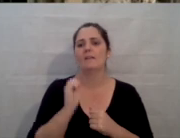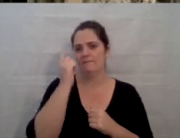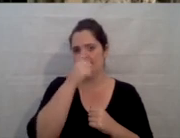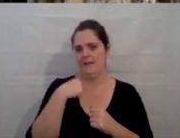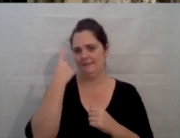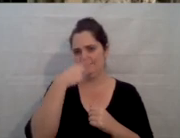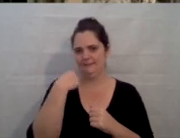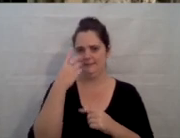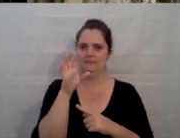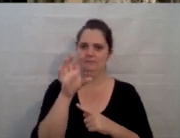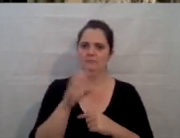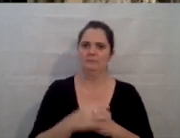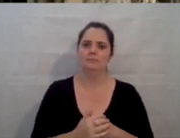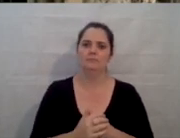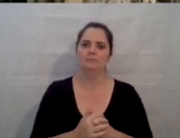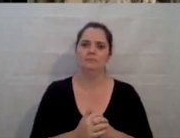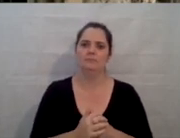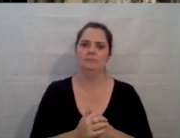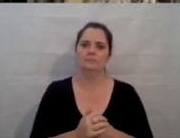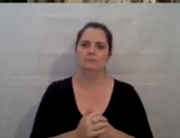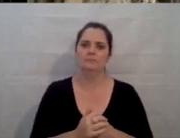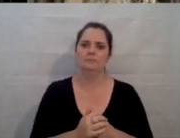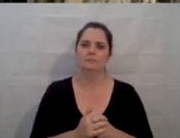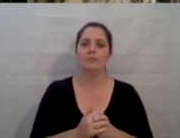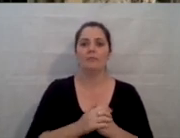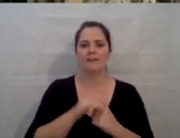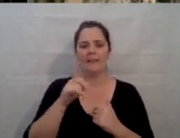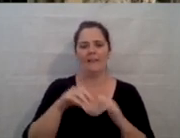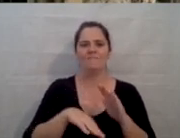There, okay alright so there's the overall layout